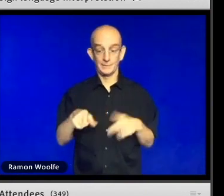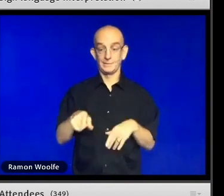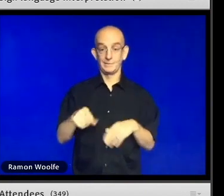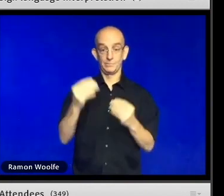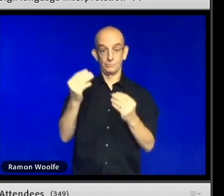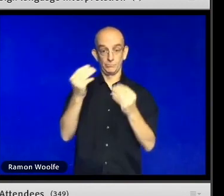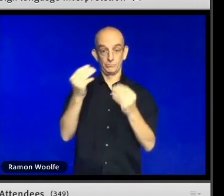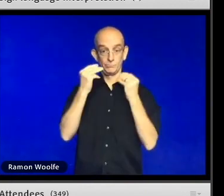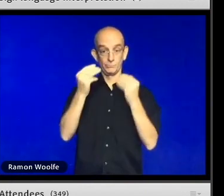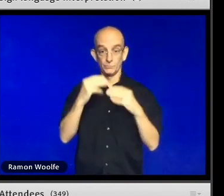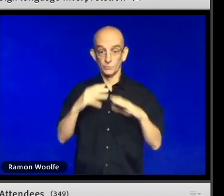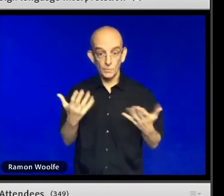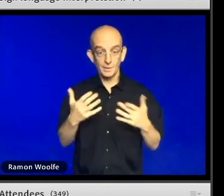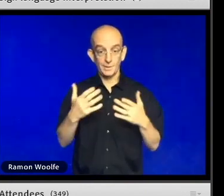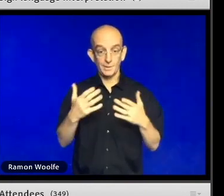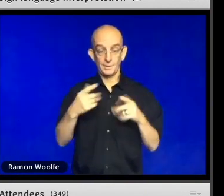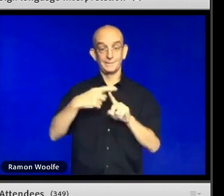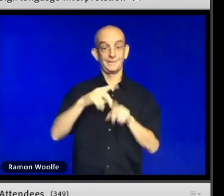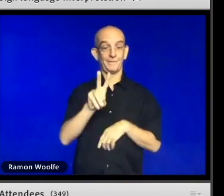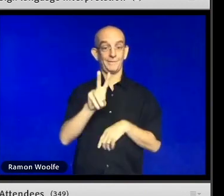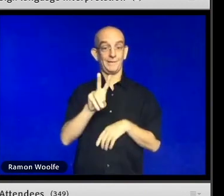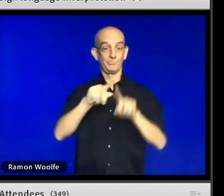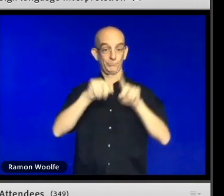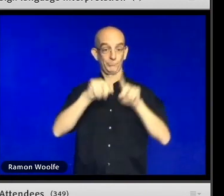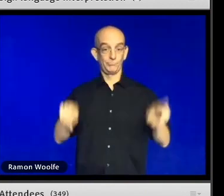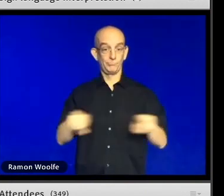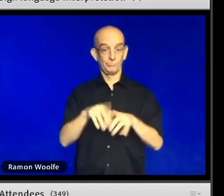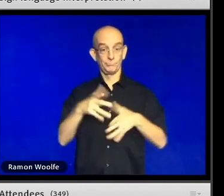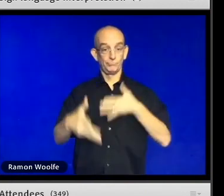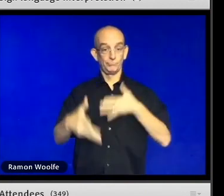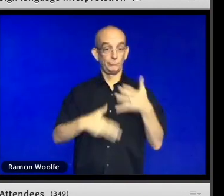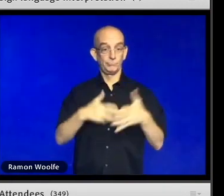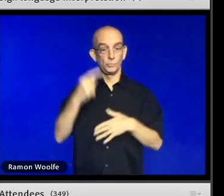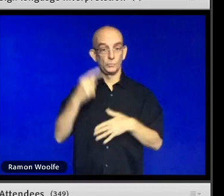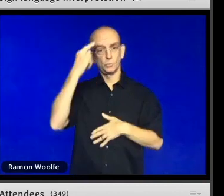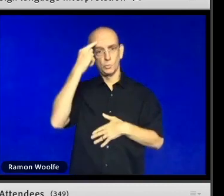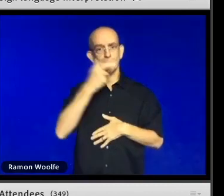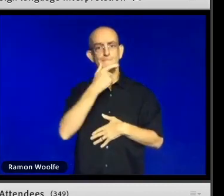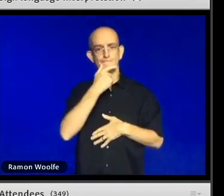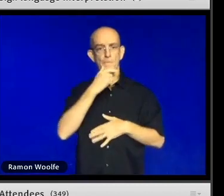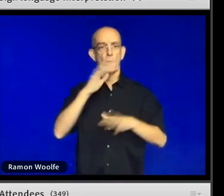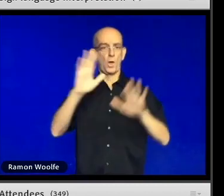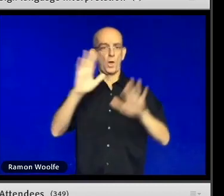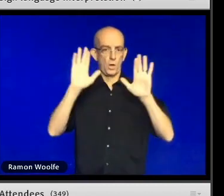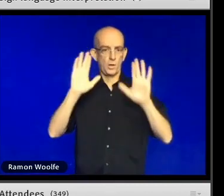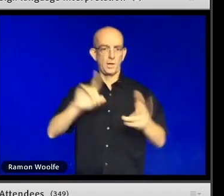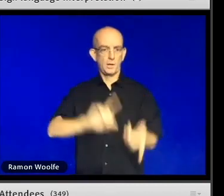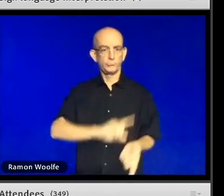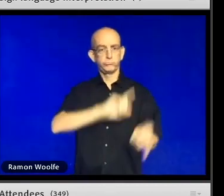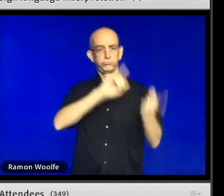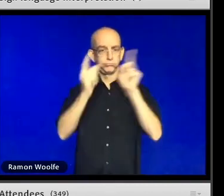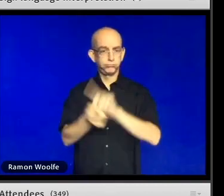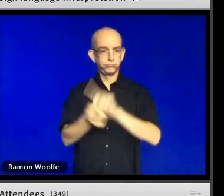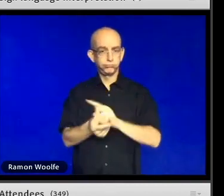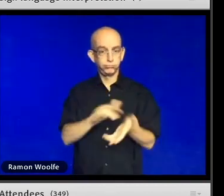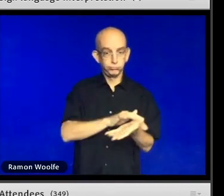we have among us and with partnerships, we can find solutions. Thank you.